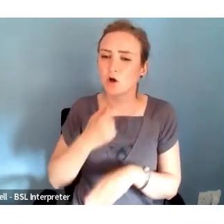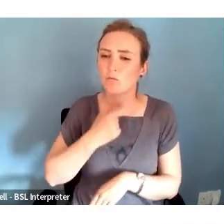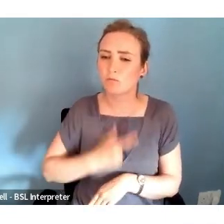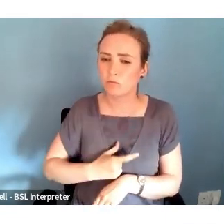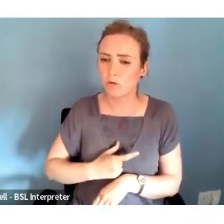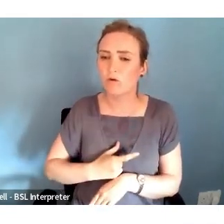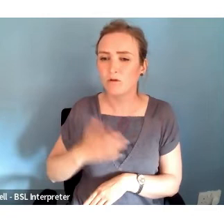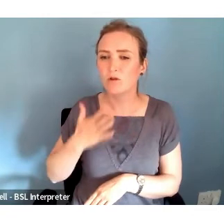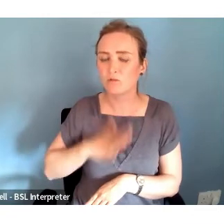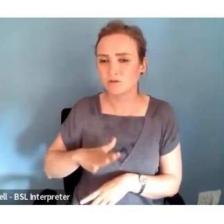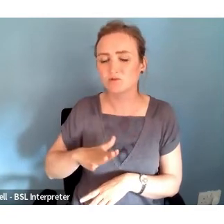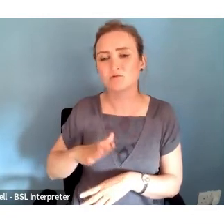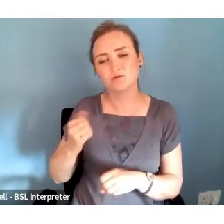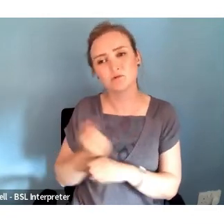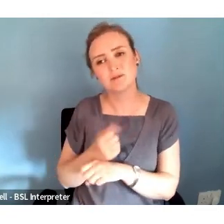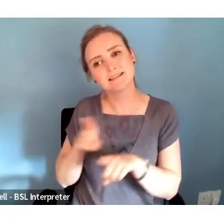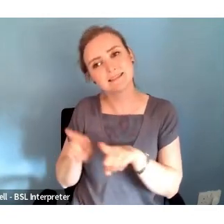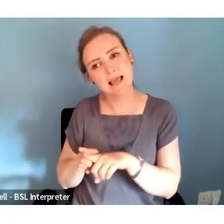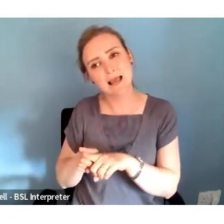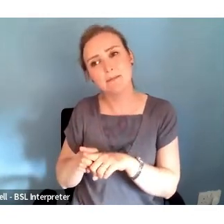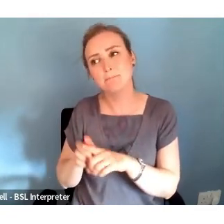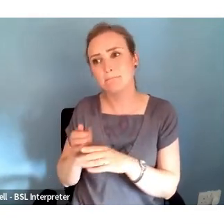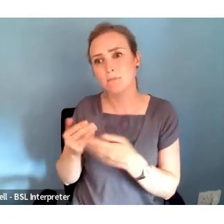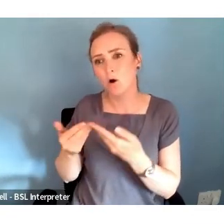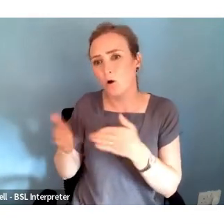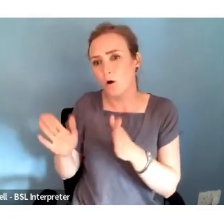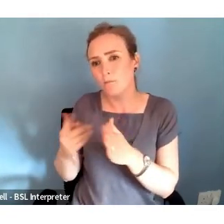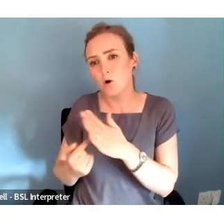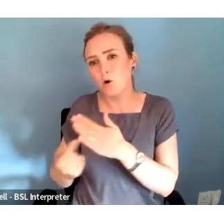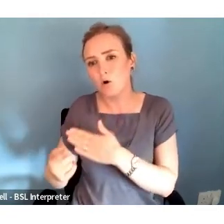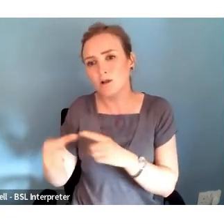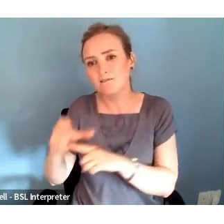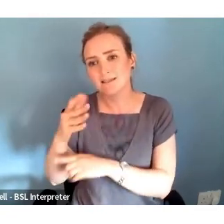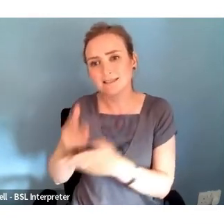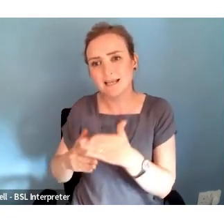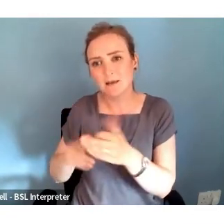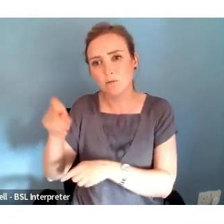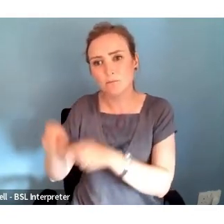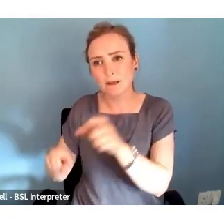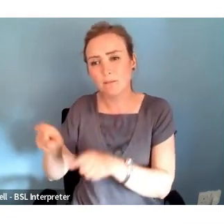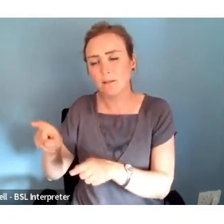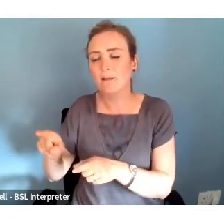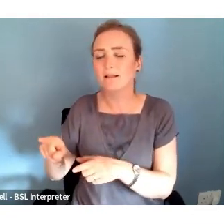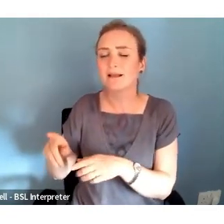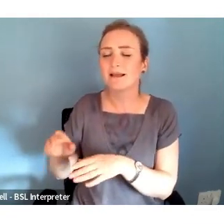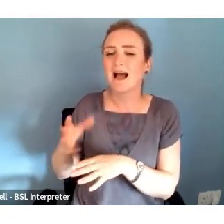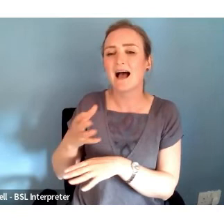with as well. So we found it take s some planning and it's really important to make sure